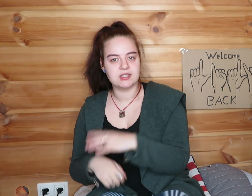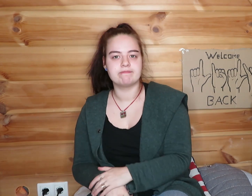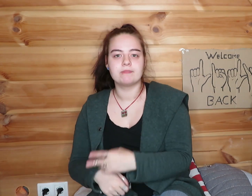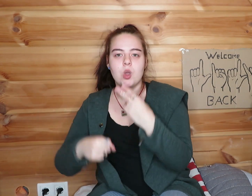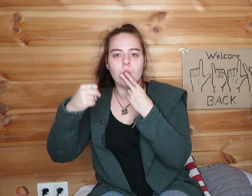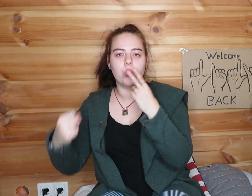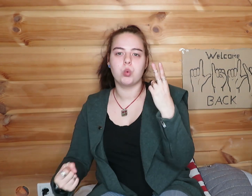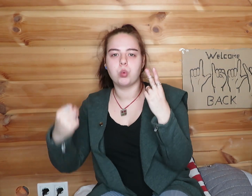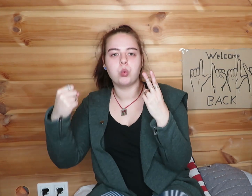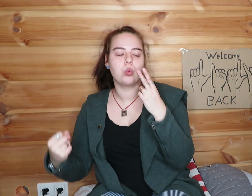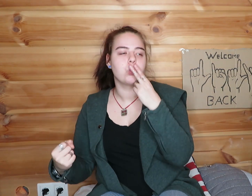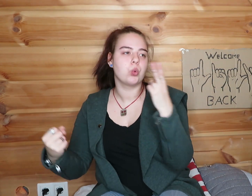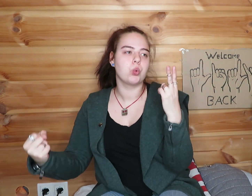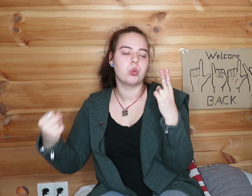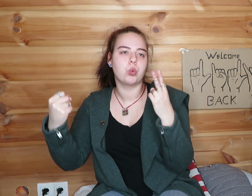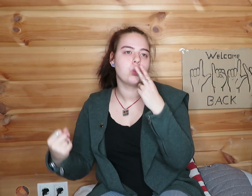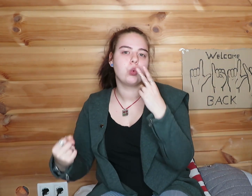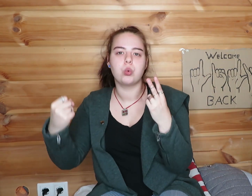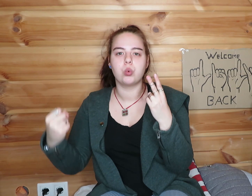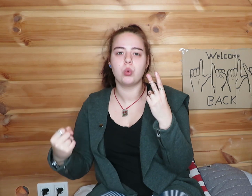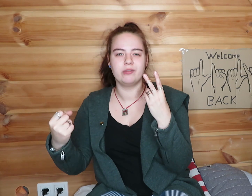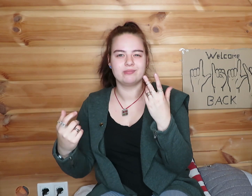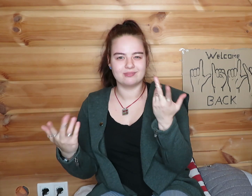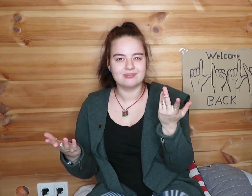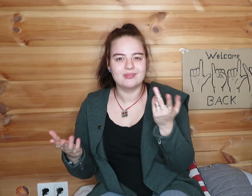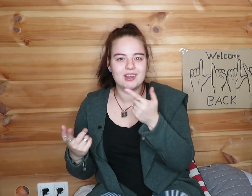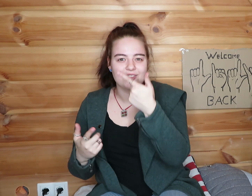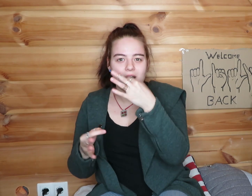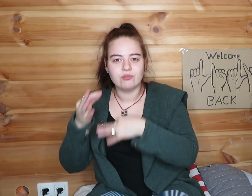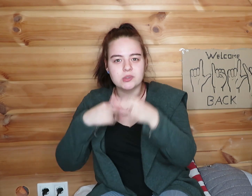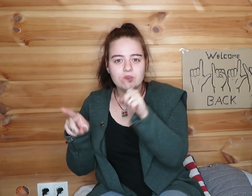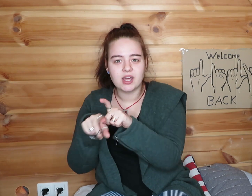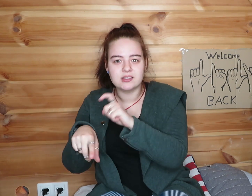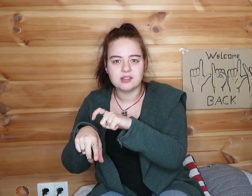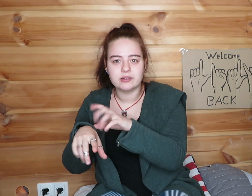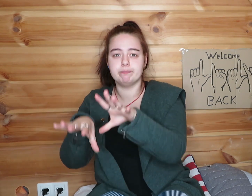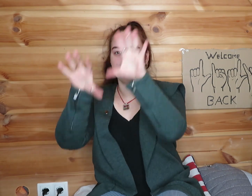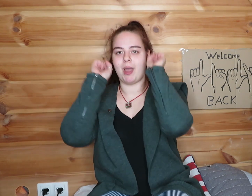DRIVING+SMOKING You can comprehend two informations at once.